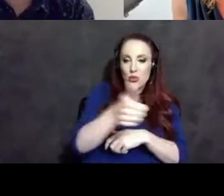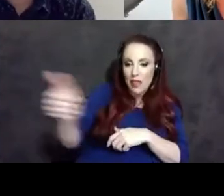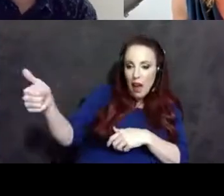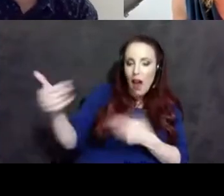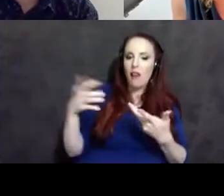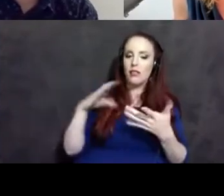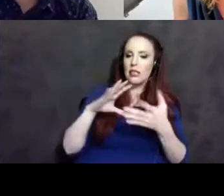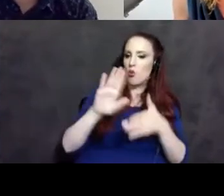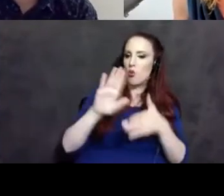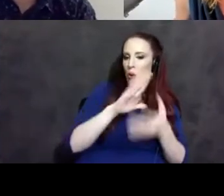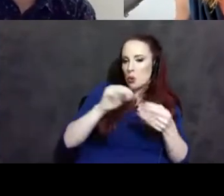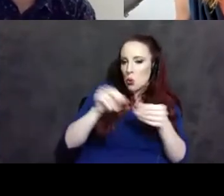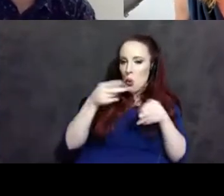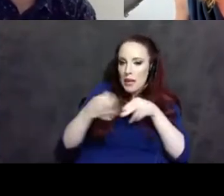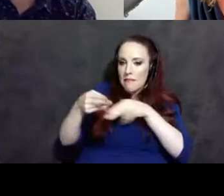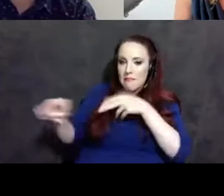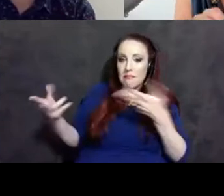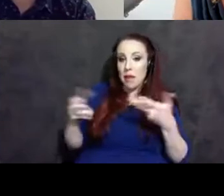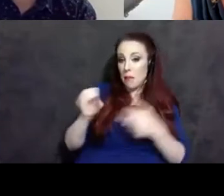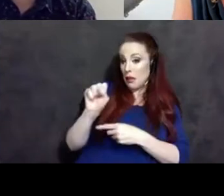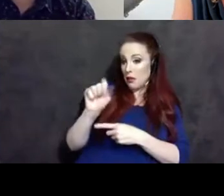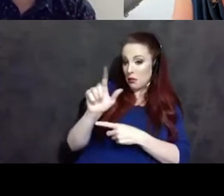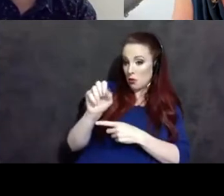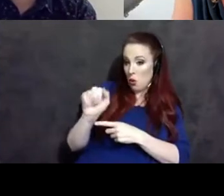Maybe Sloan, if you don't mind. Sure.